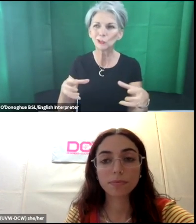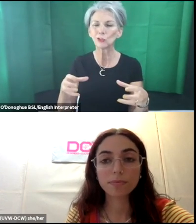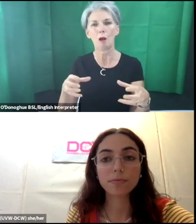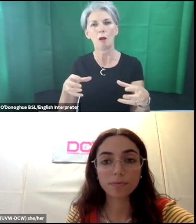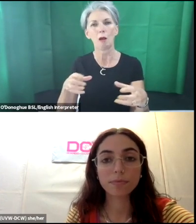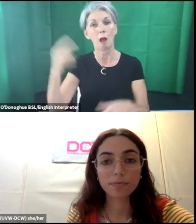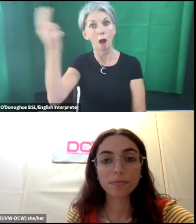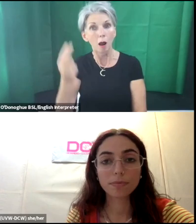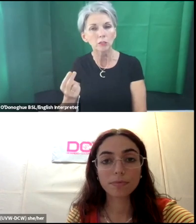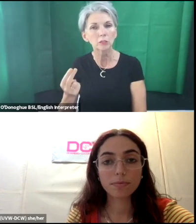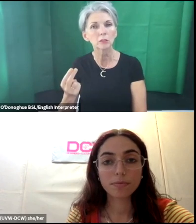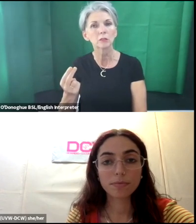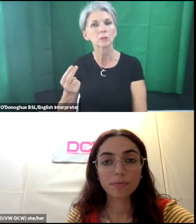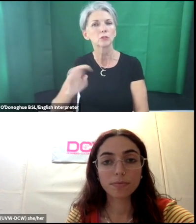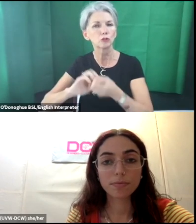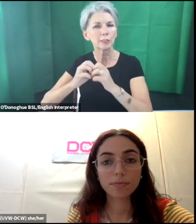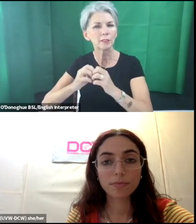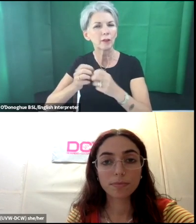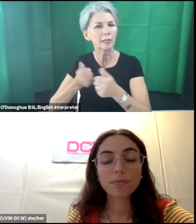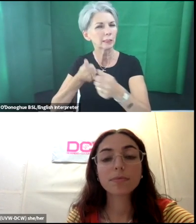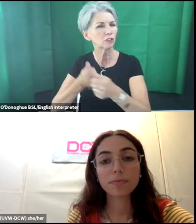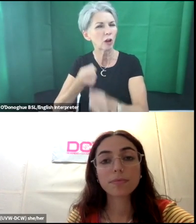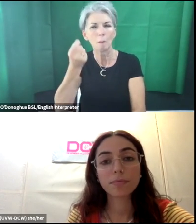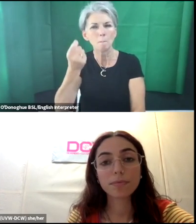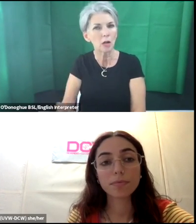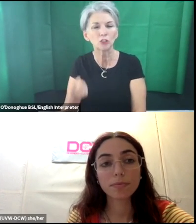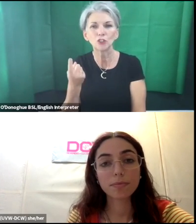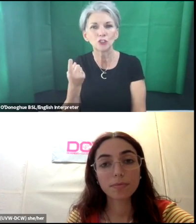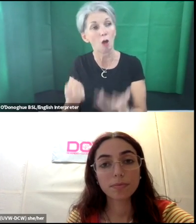There obviously is some tradition of it, but not as much as in other industries.